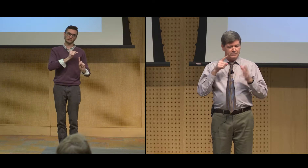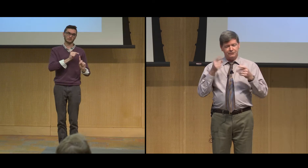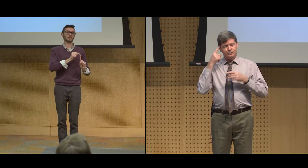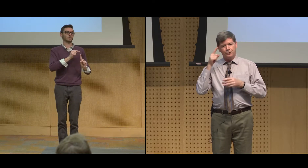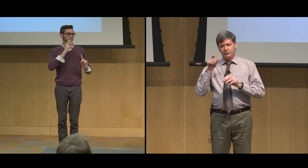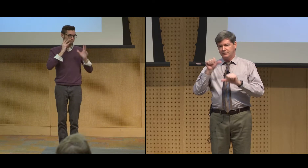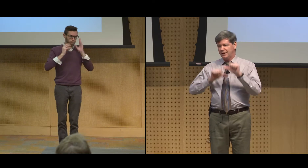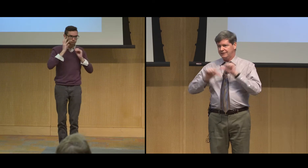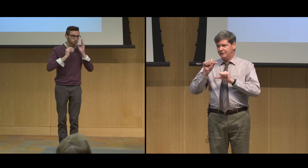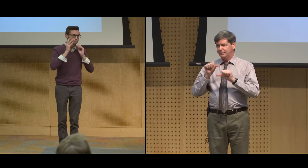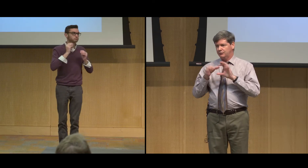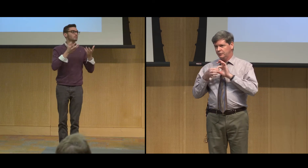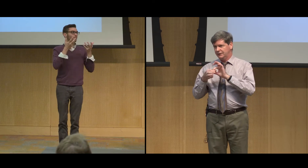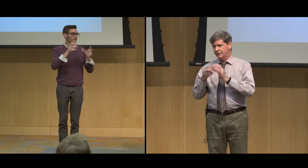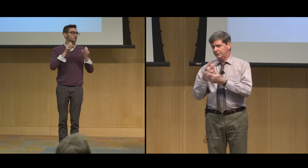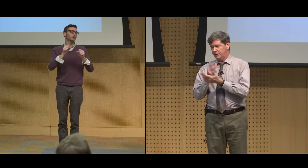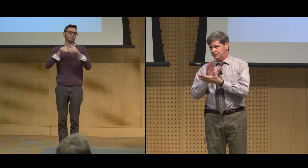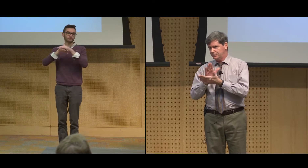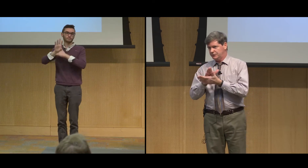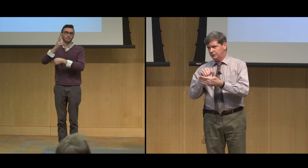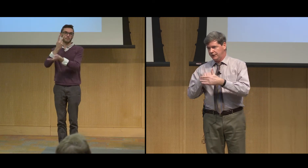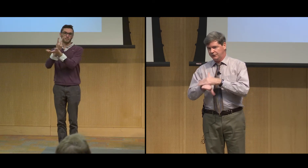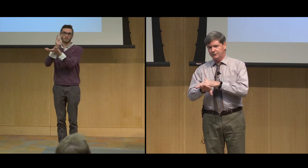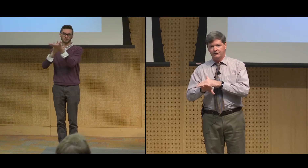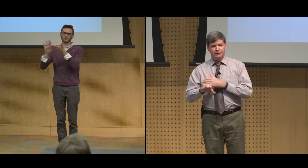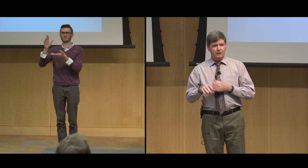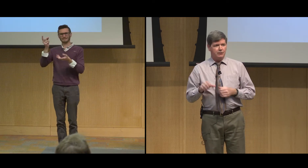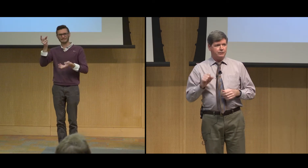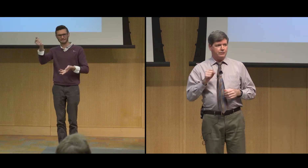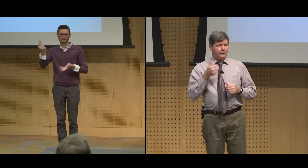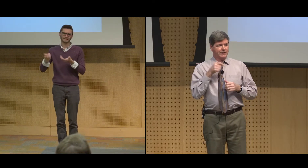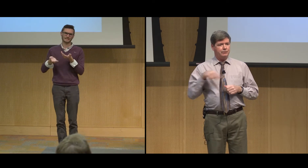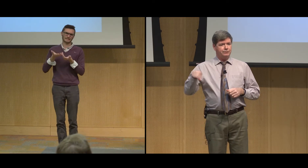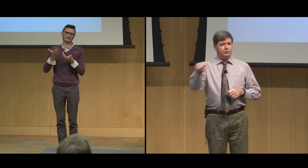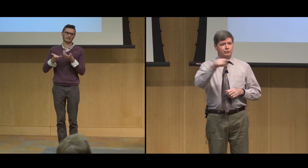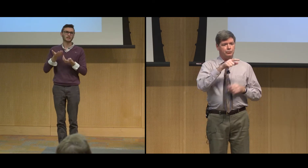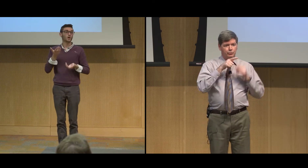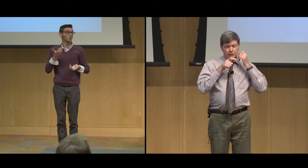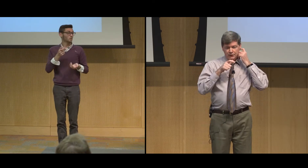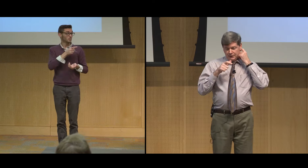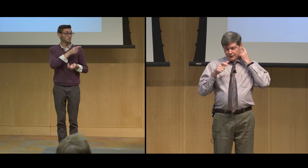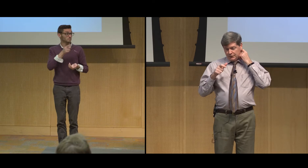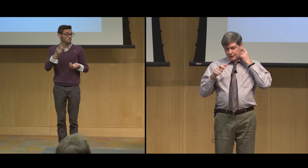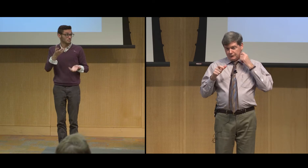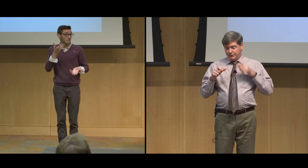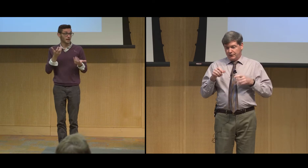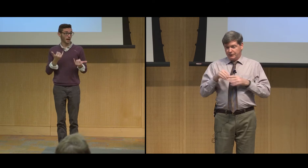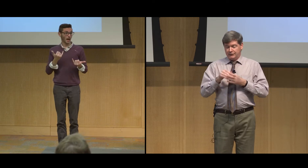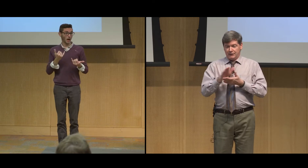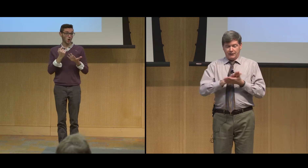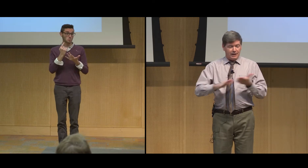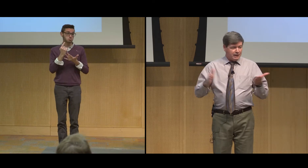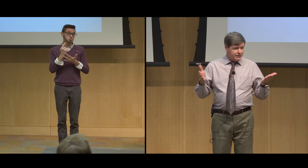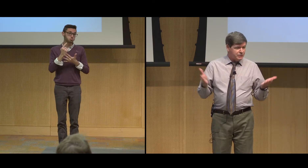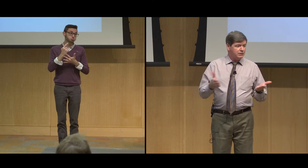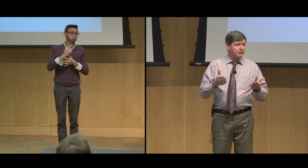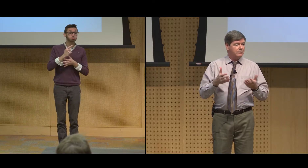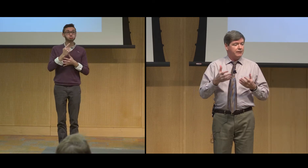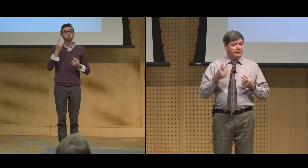at least for scientific-related graduate school entrance. So, any of you who, uh, you know, are in college here